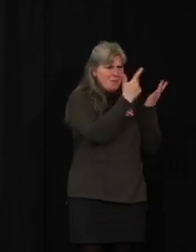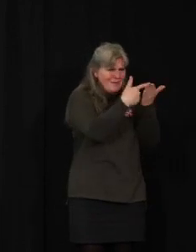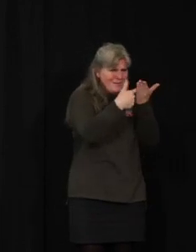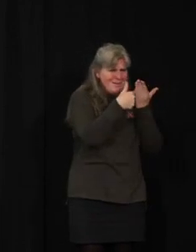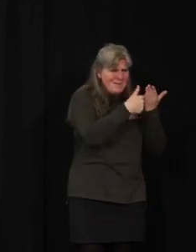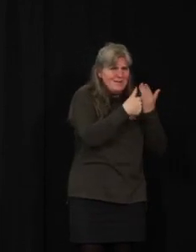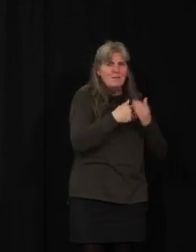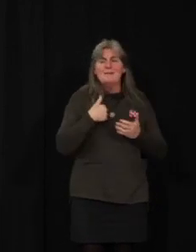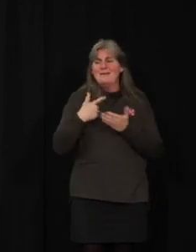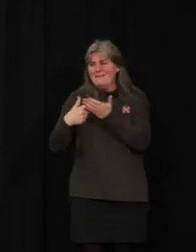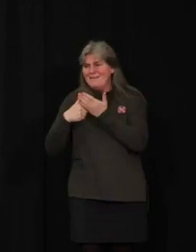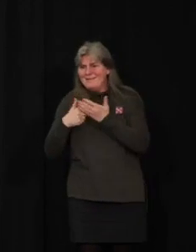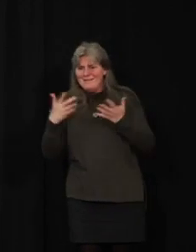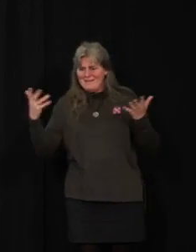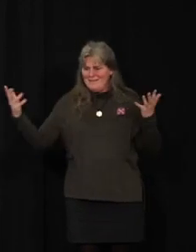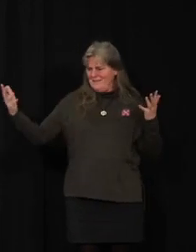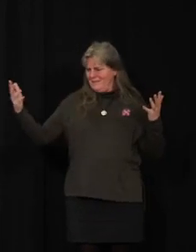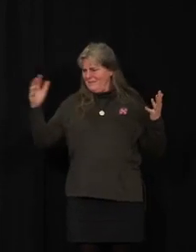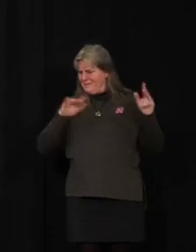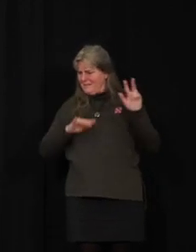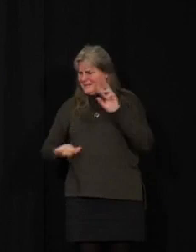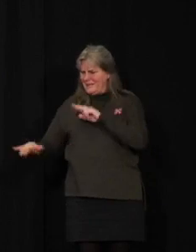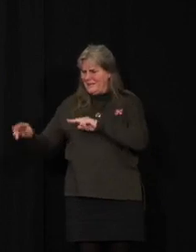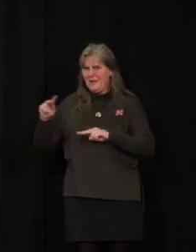country is massive coordination among the regions and federal